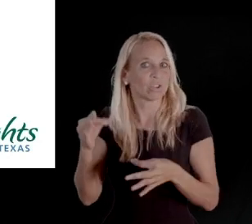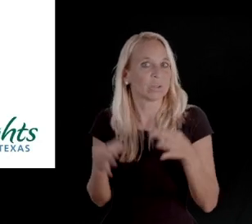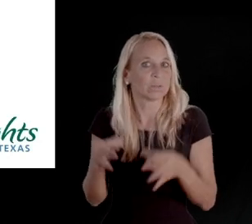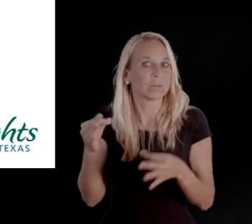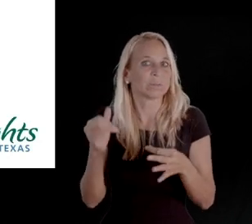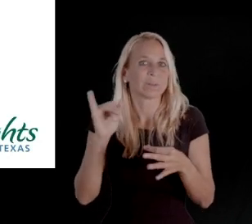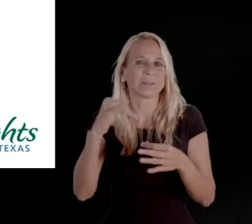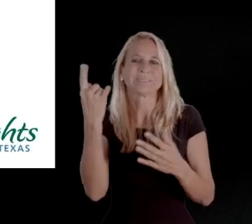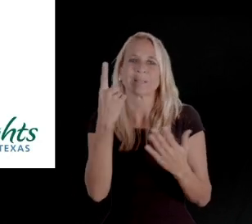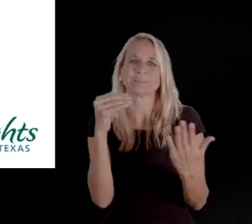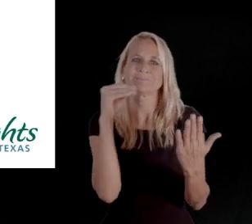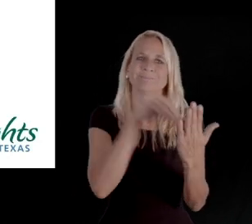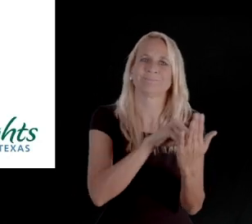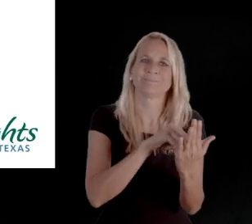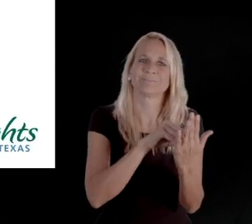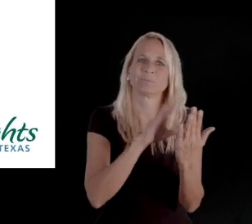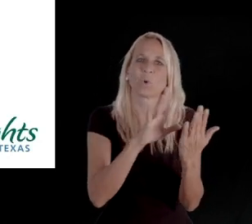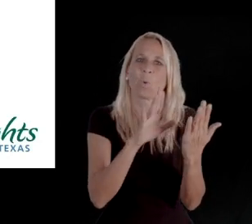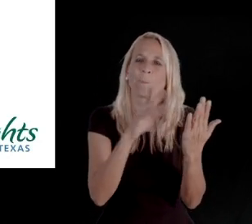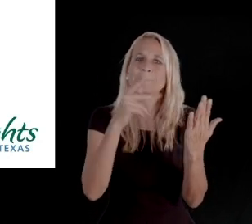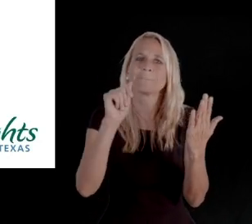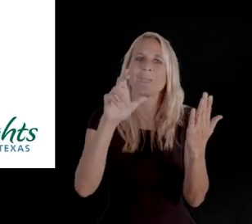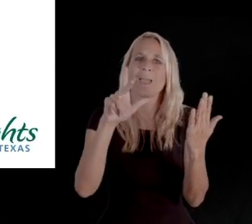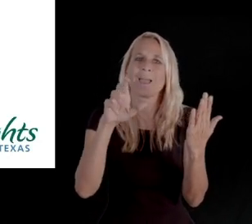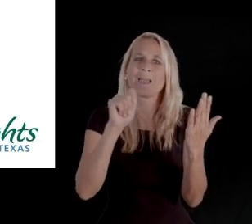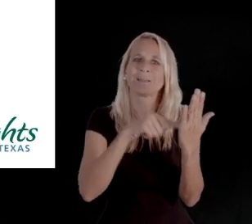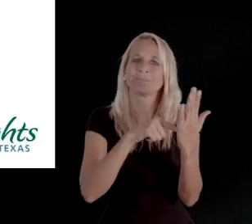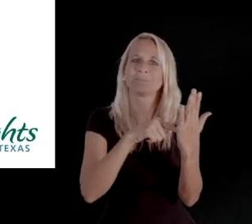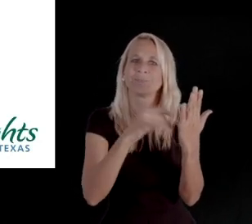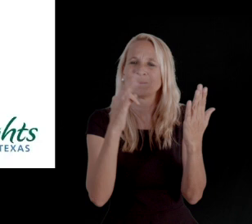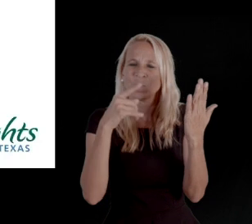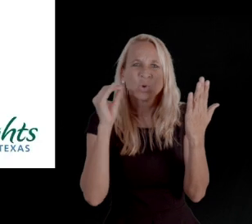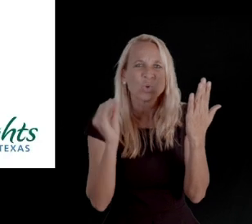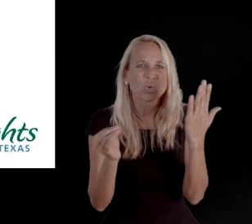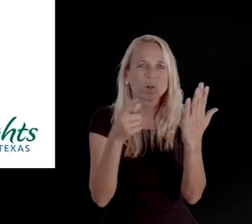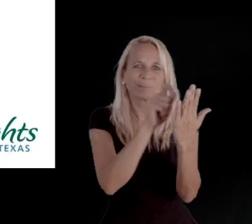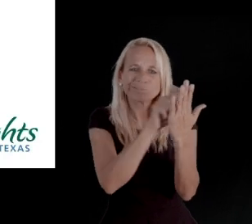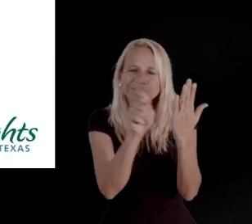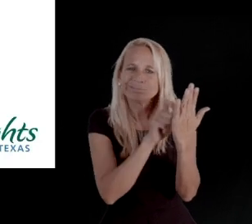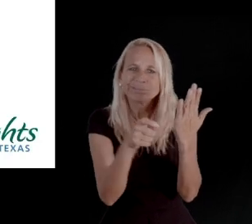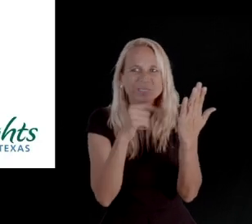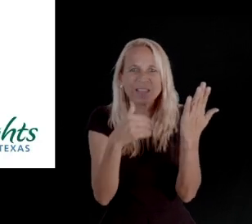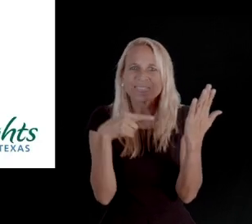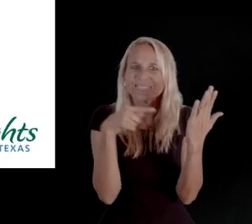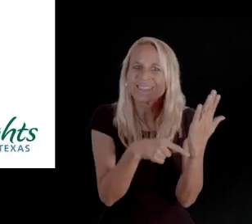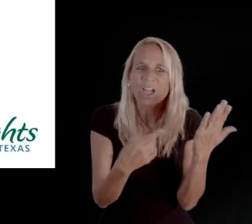because these are things to kind of highlight, that if you do not have them in your packet prior to hearing,